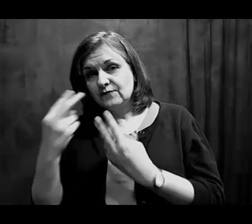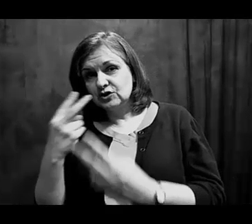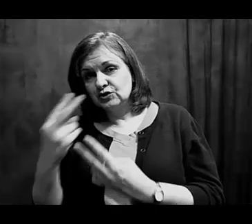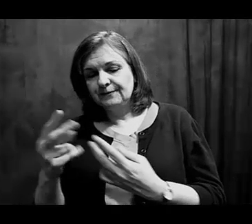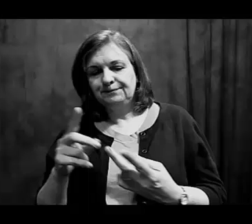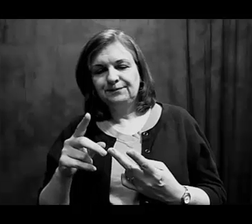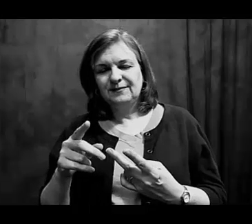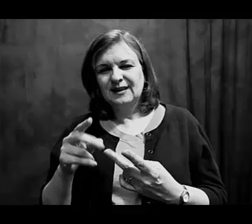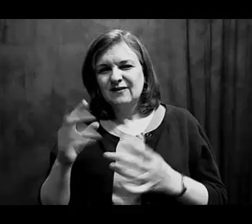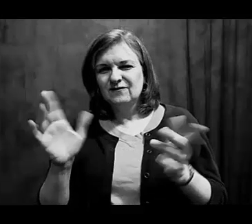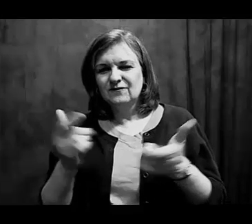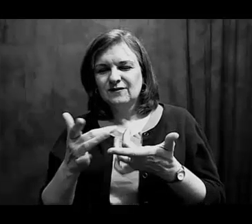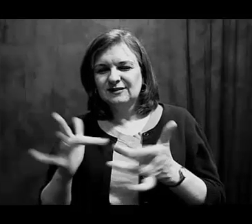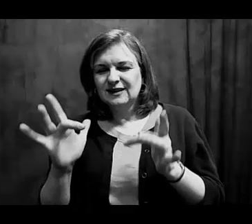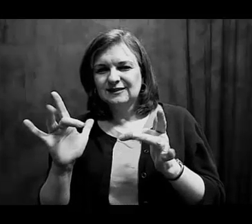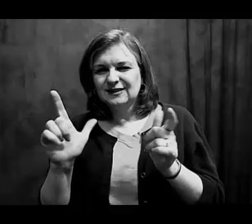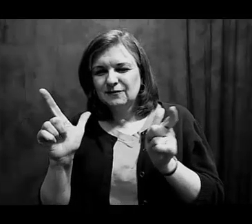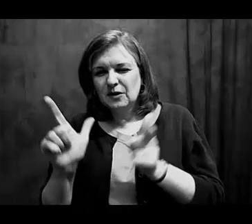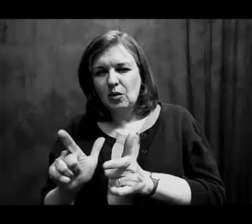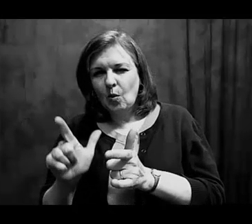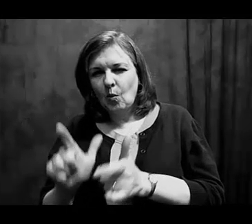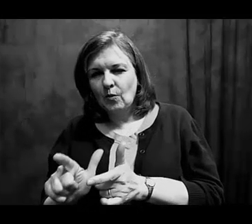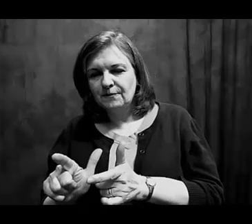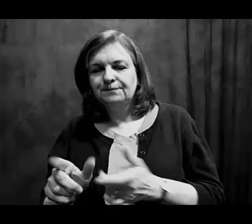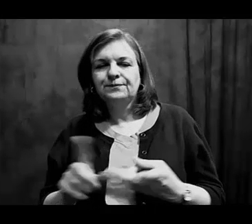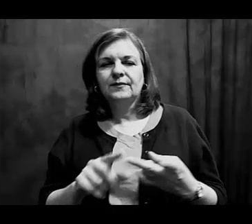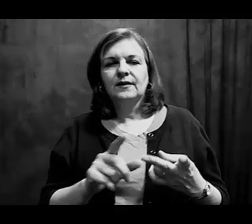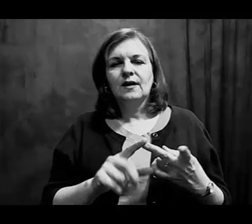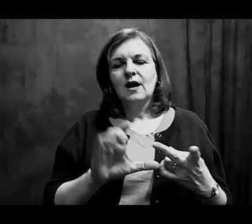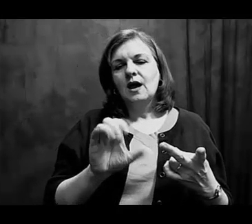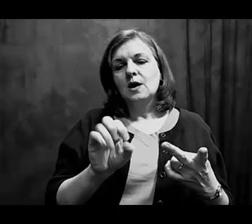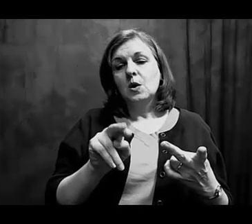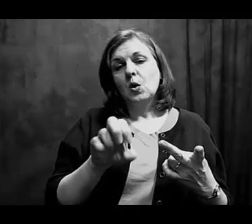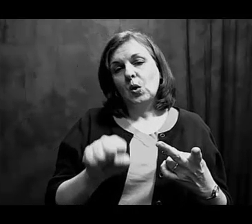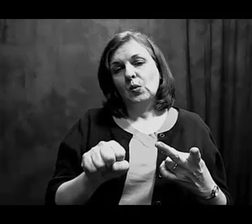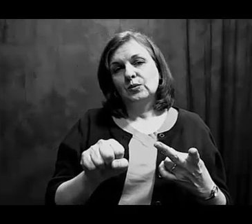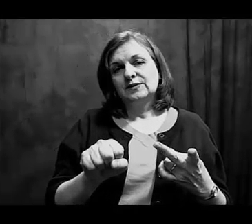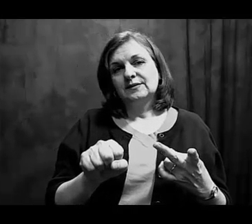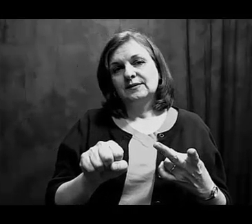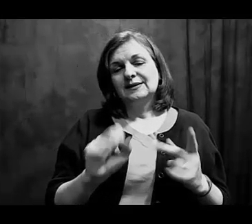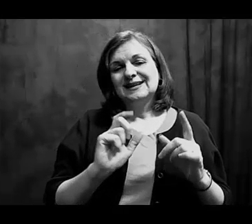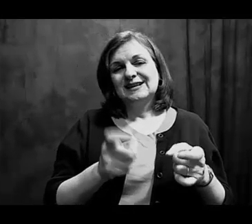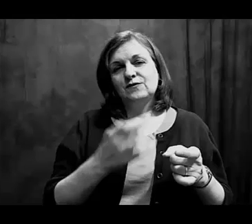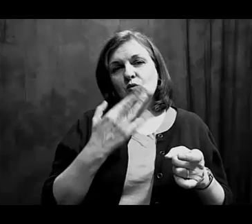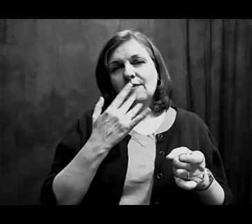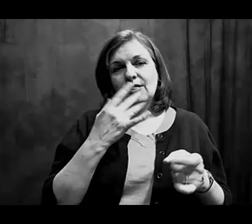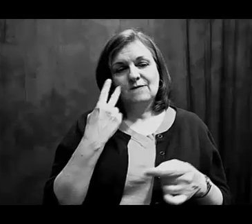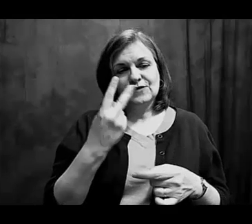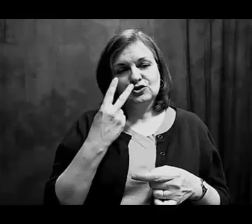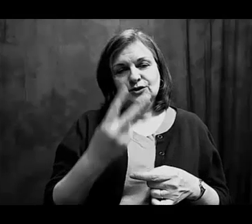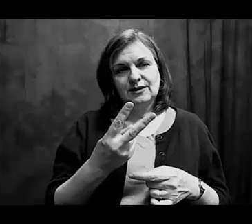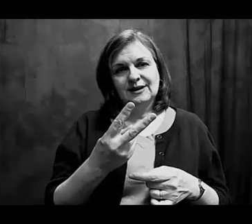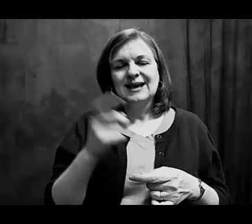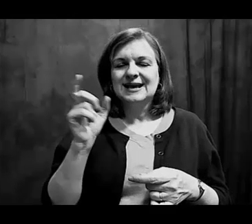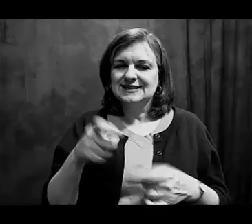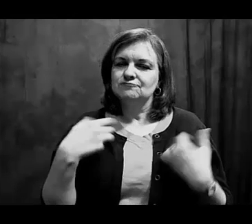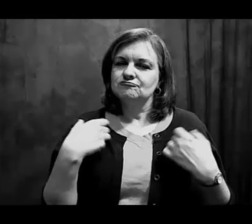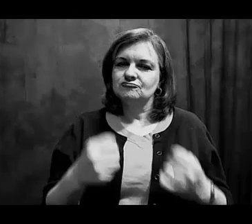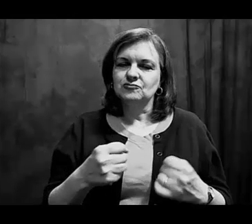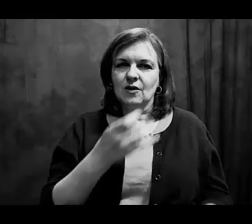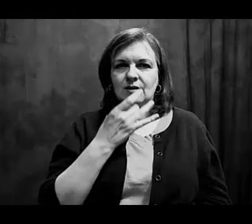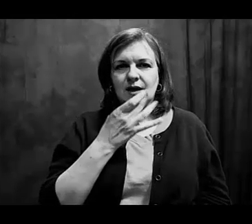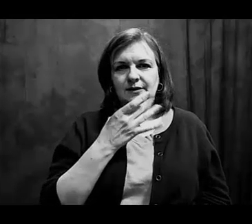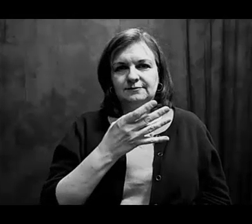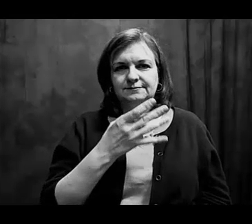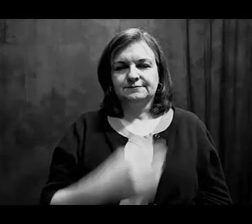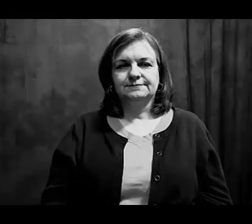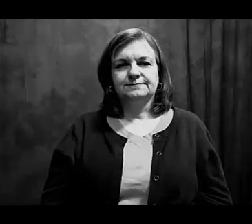they can focus in very low light conditions -- cones are color and need very very high intensity light